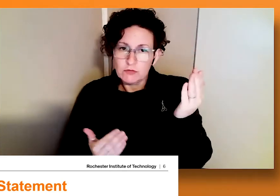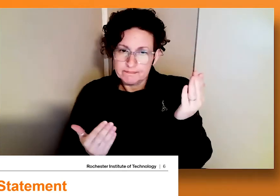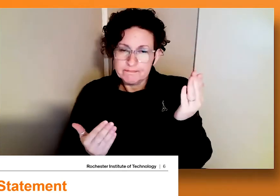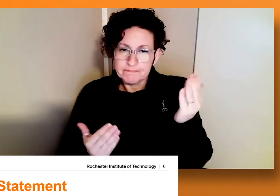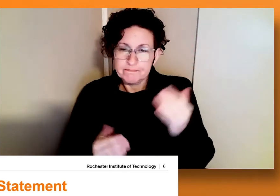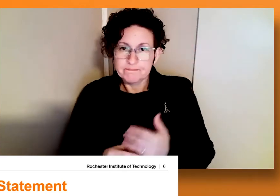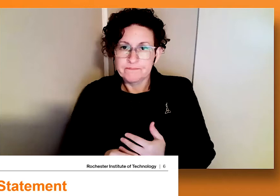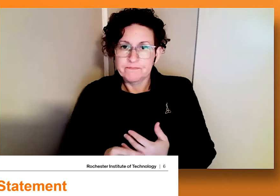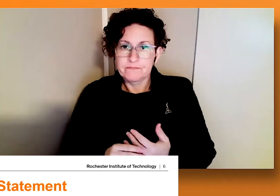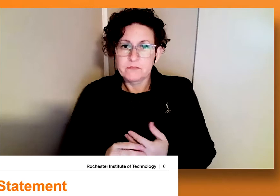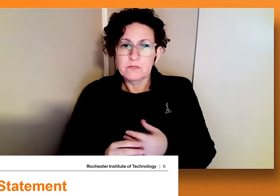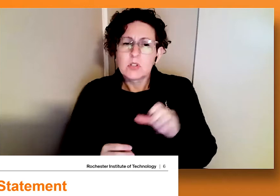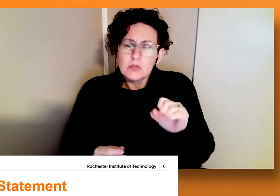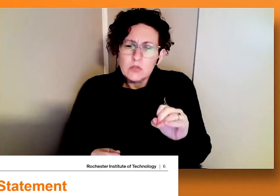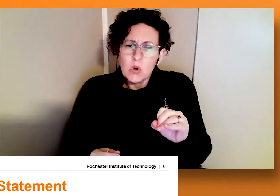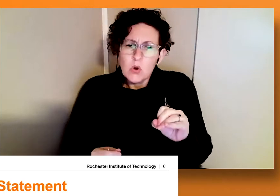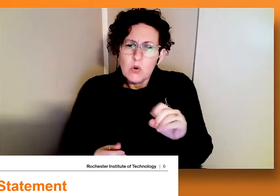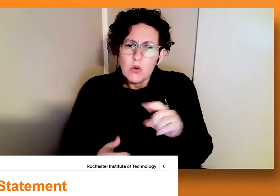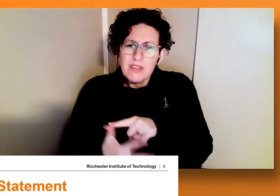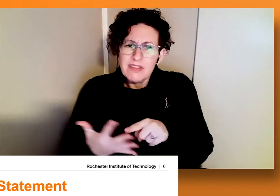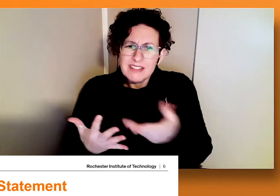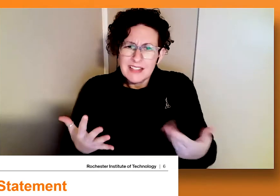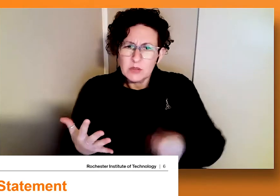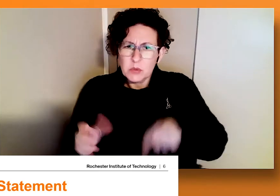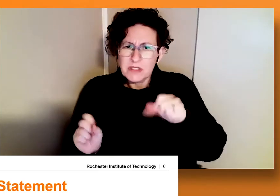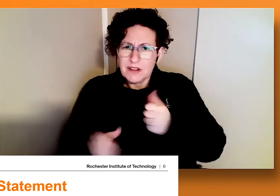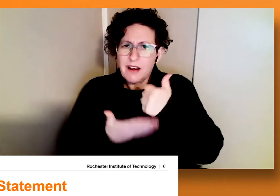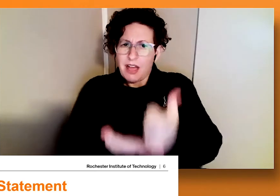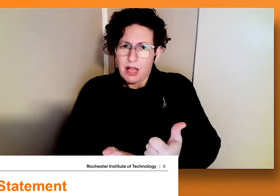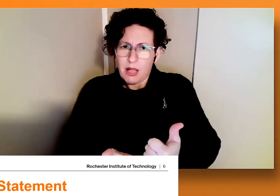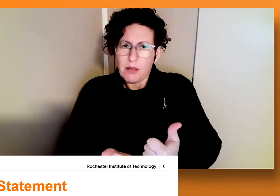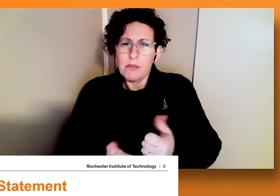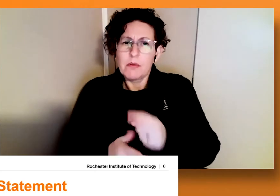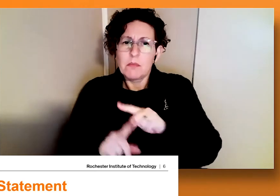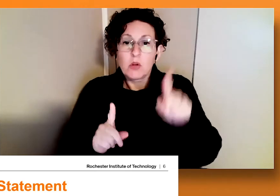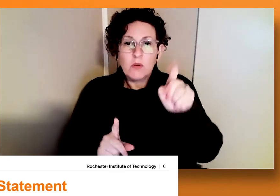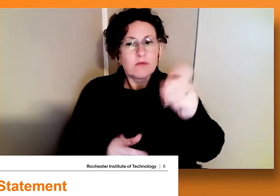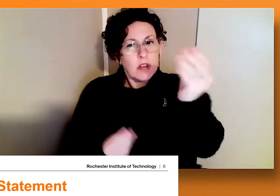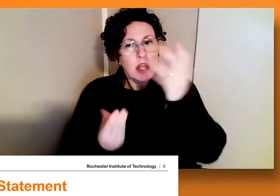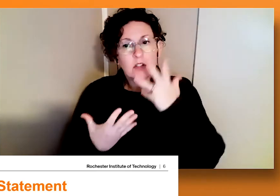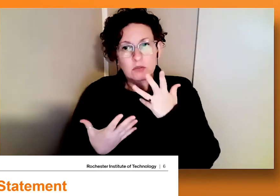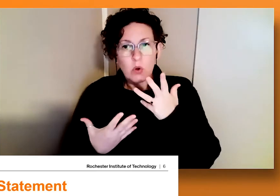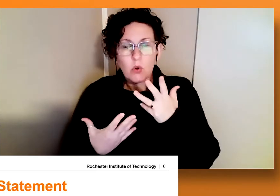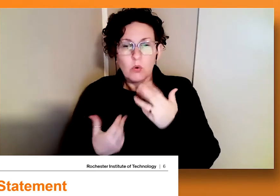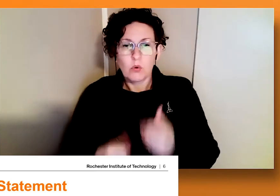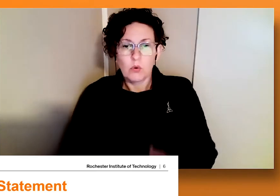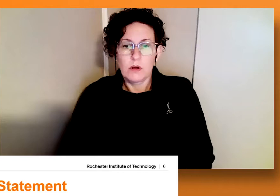So those are things that we can help you with.